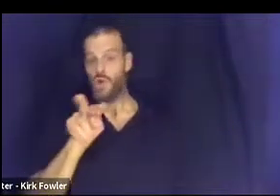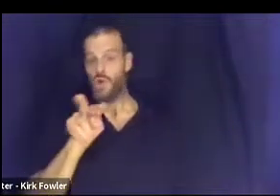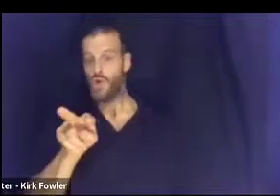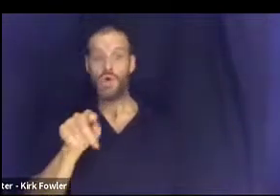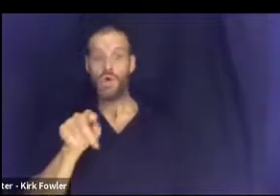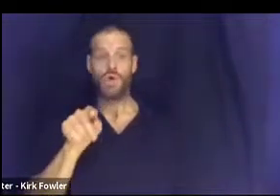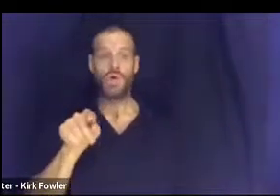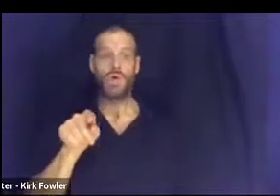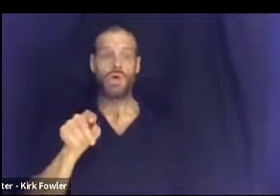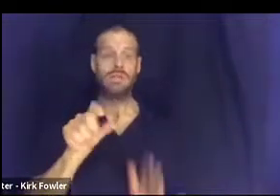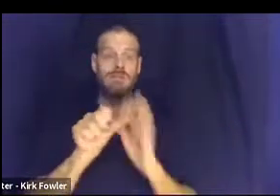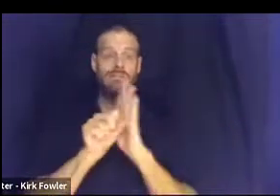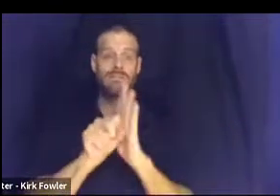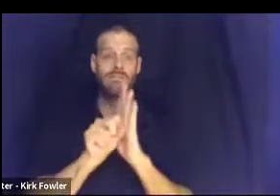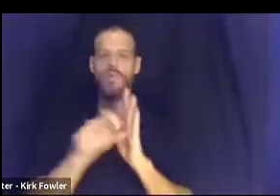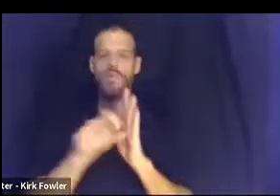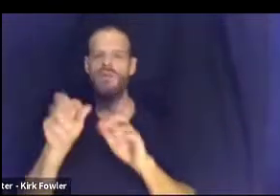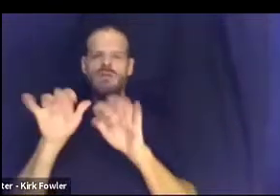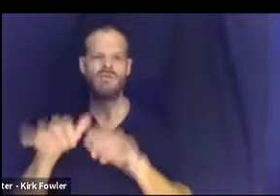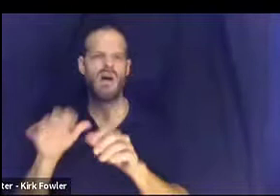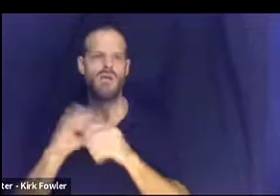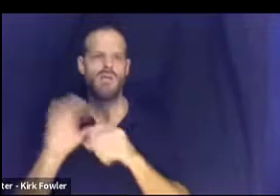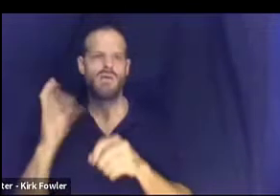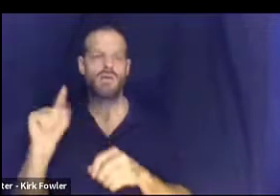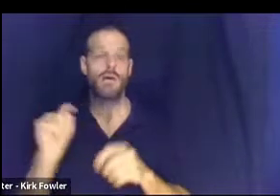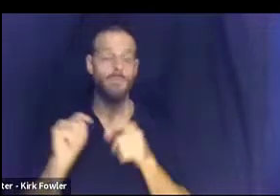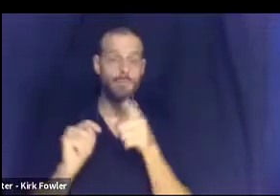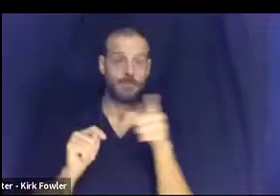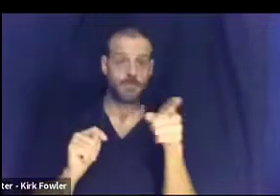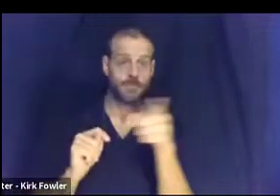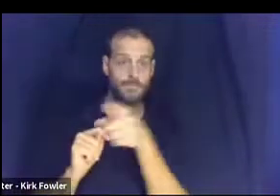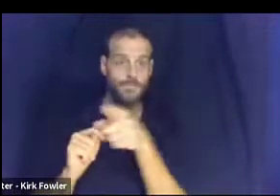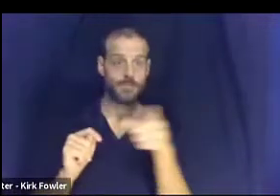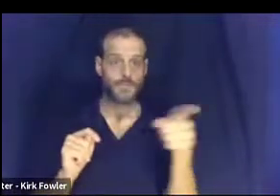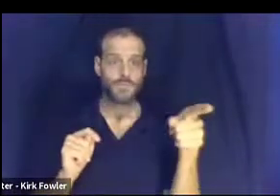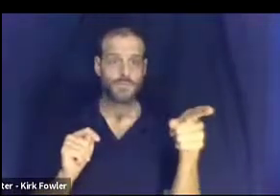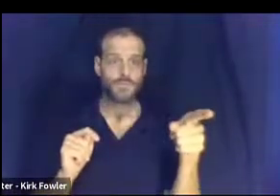and go ahead and type into the chat box, has anybody figured out what that is?